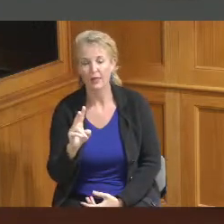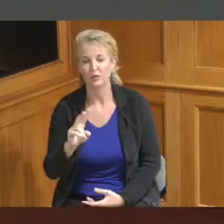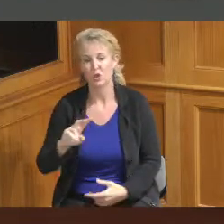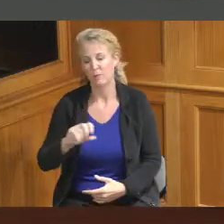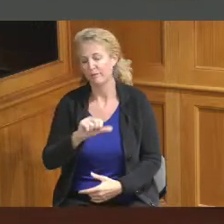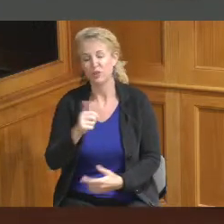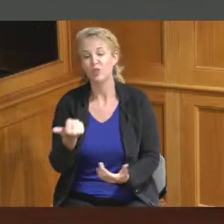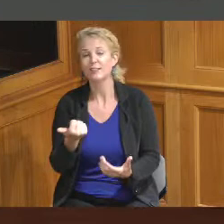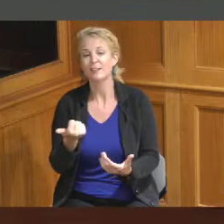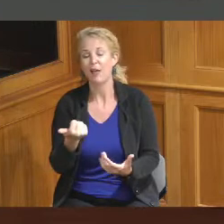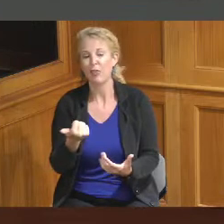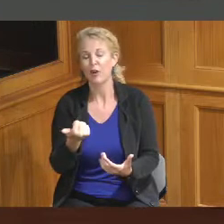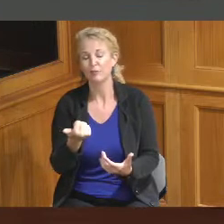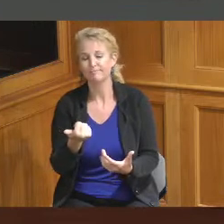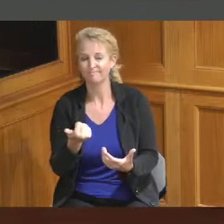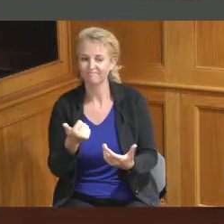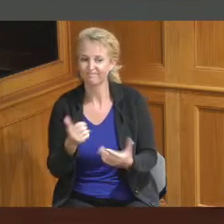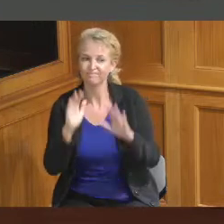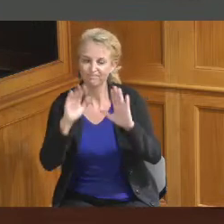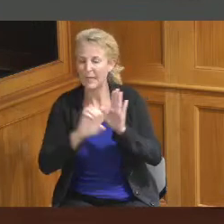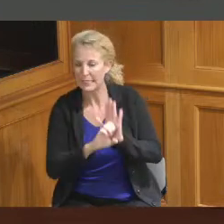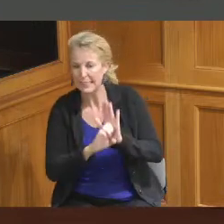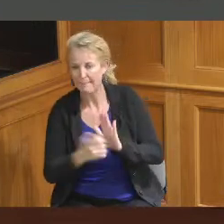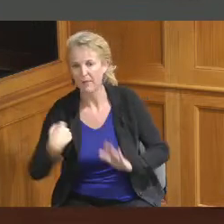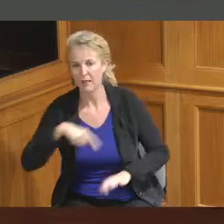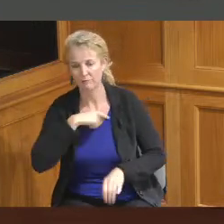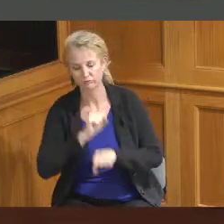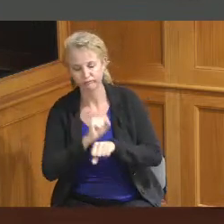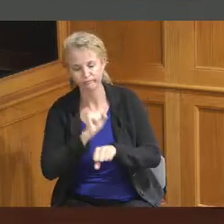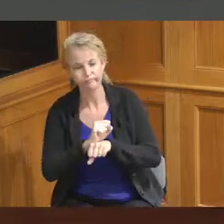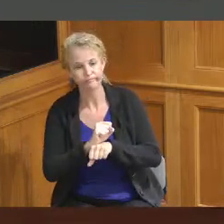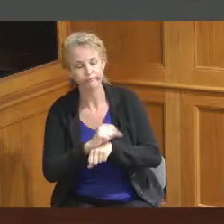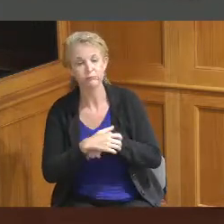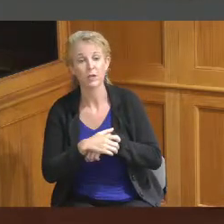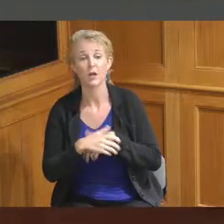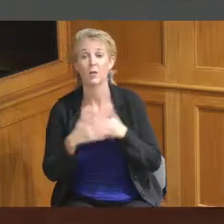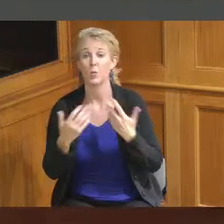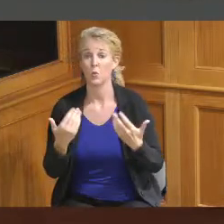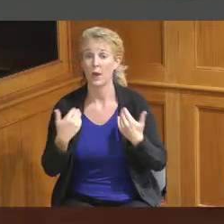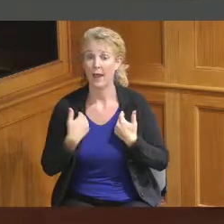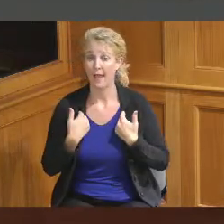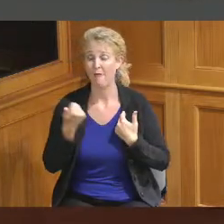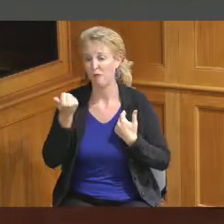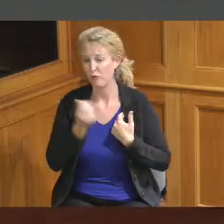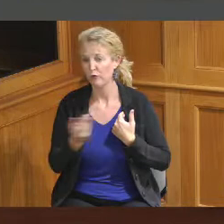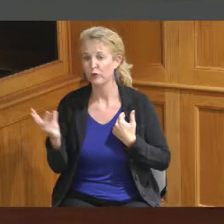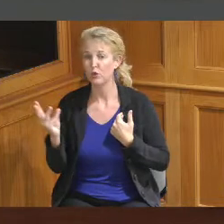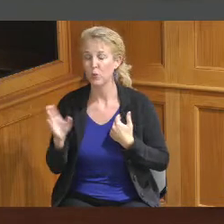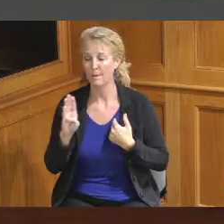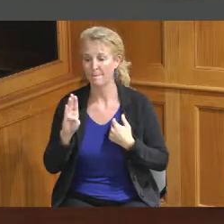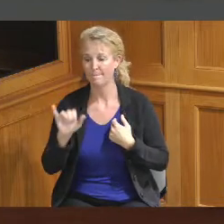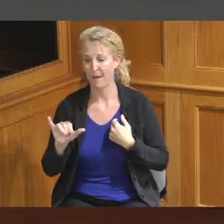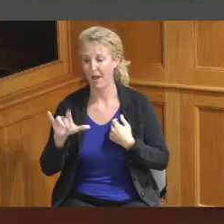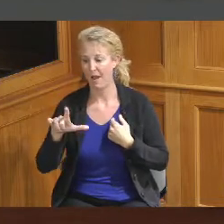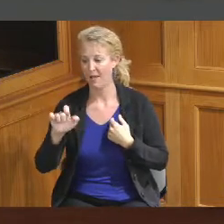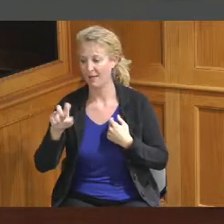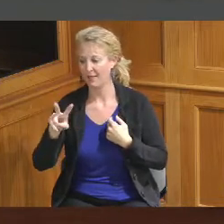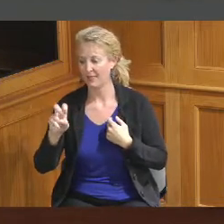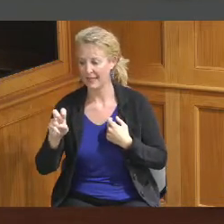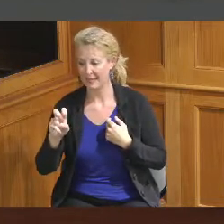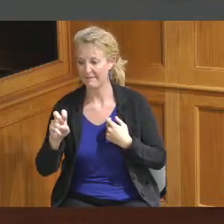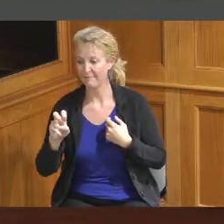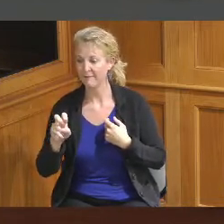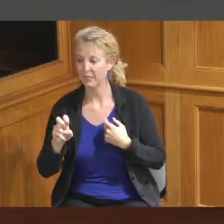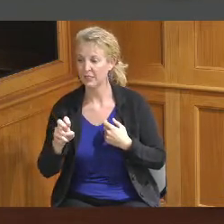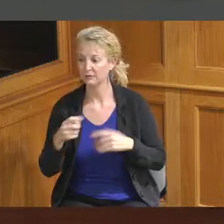foot forward on that particular issue we do have a couple of by leave items in your in your packets